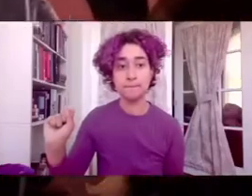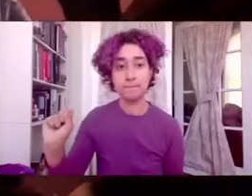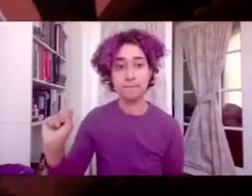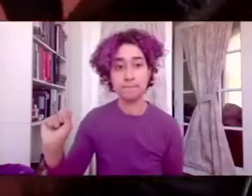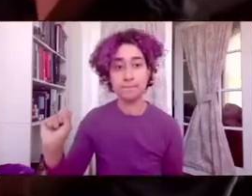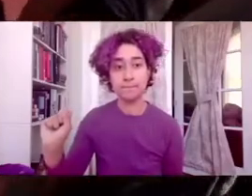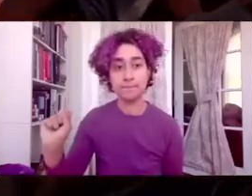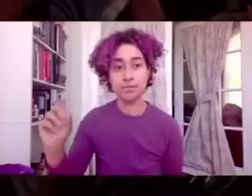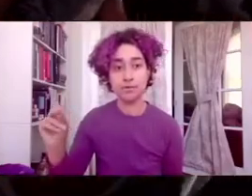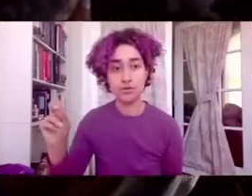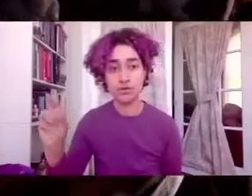Dr. Doris Derby,